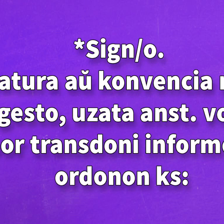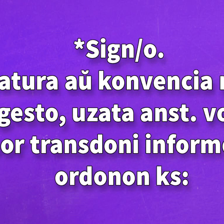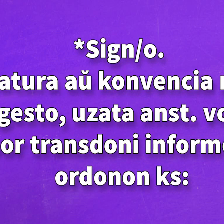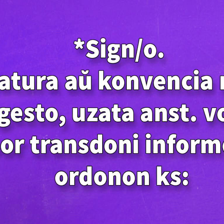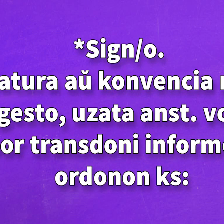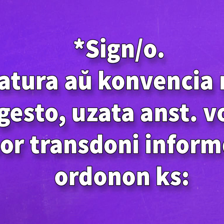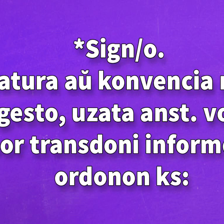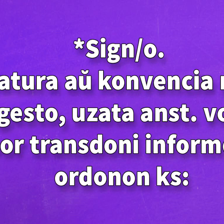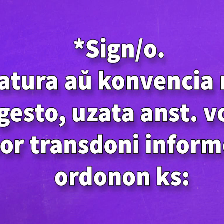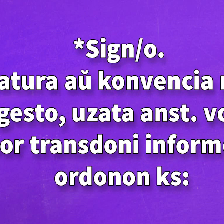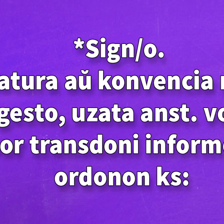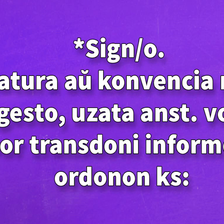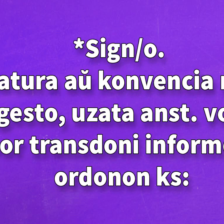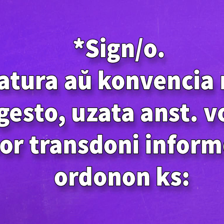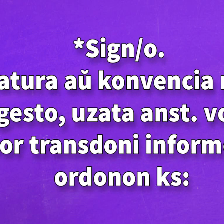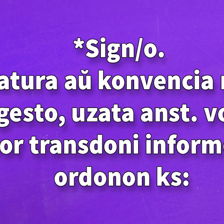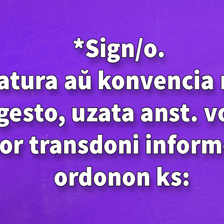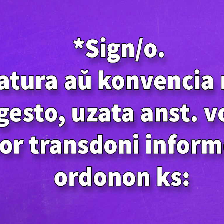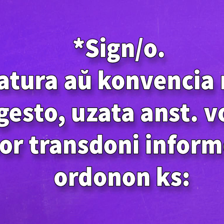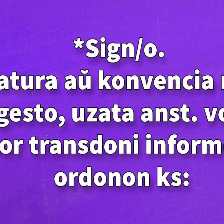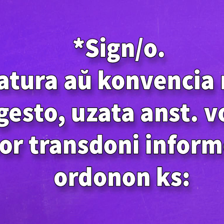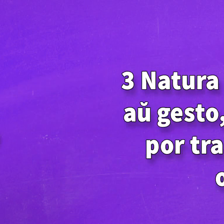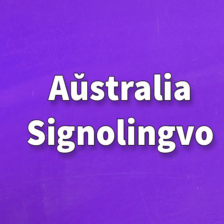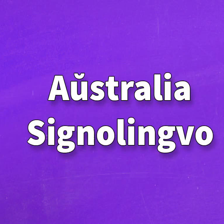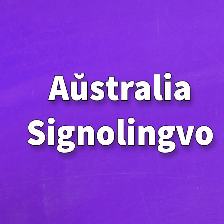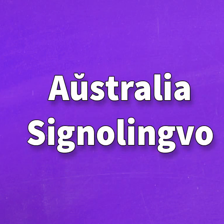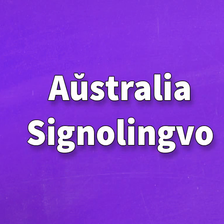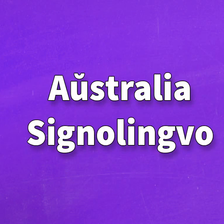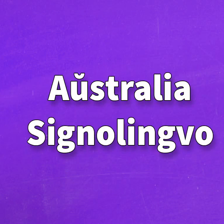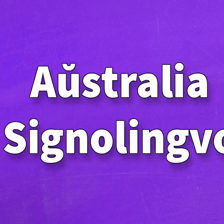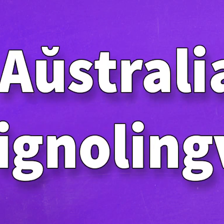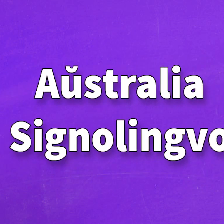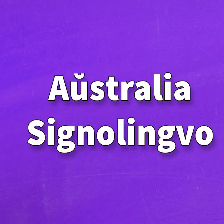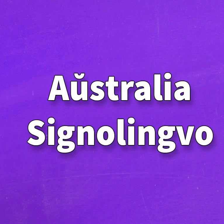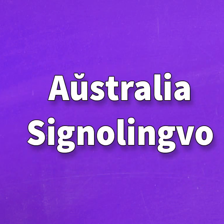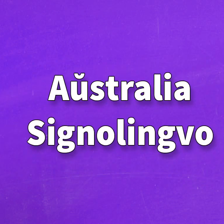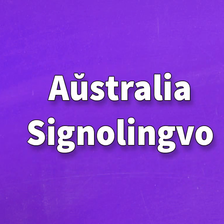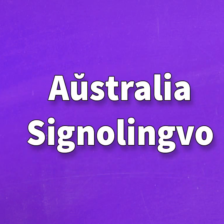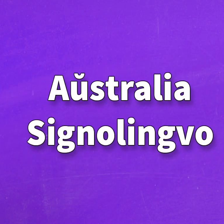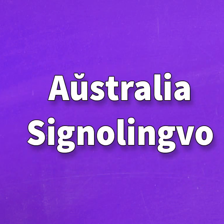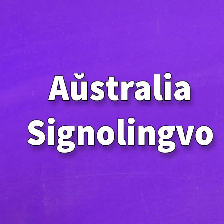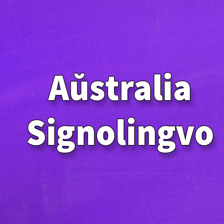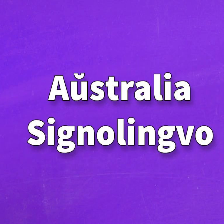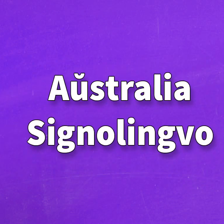to give information, orders, etc ... So, this is why I'll say the Australian sign language [Auslan] instead of gesture language